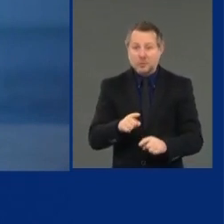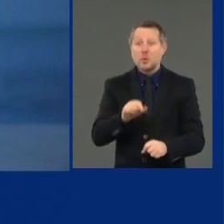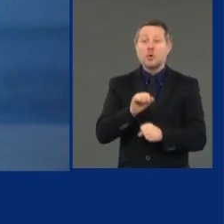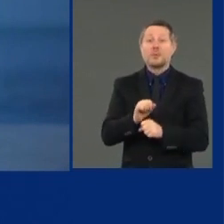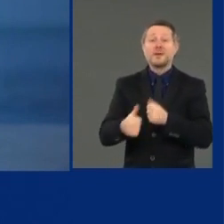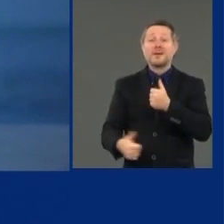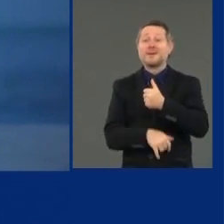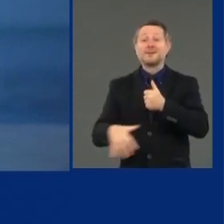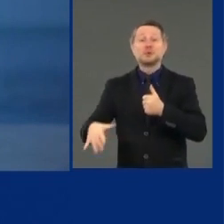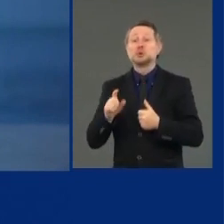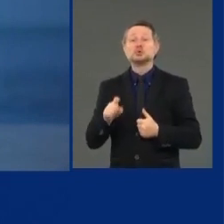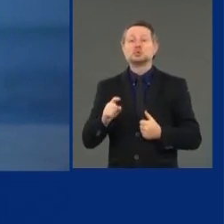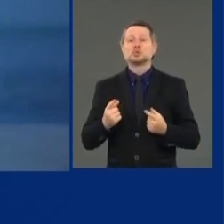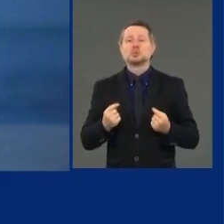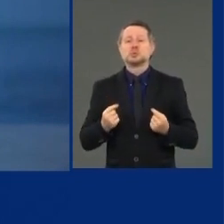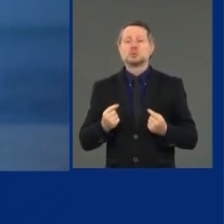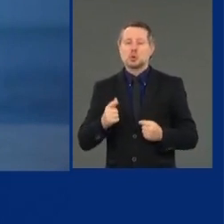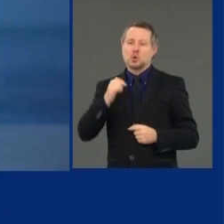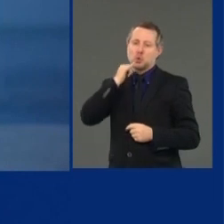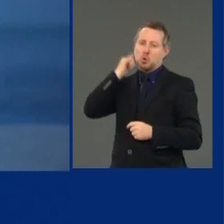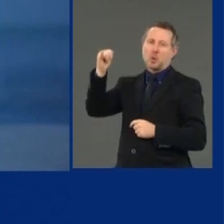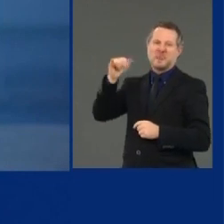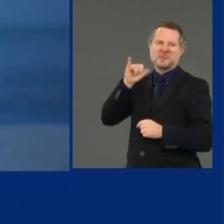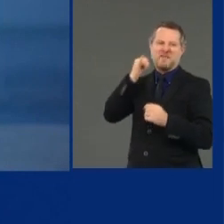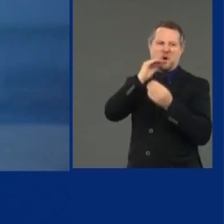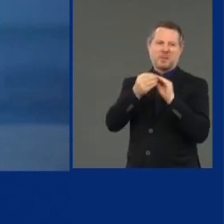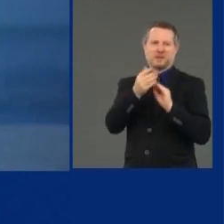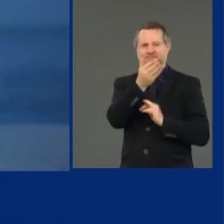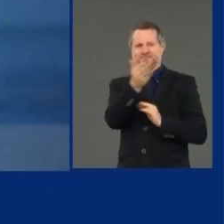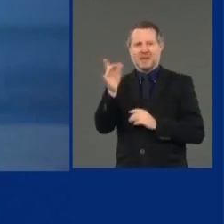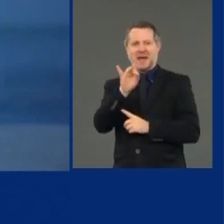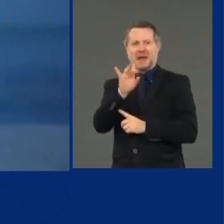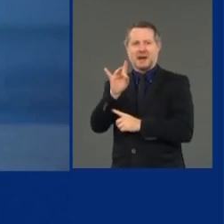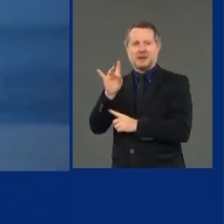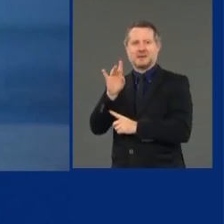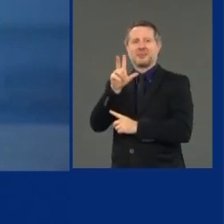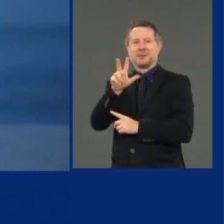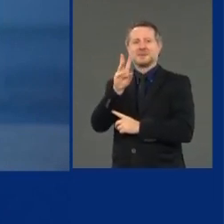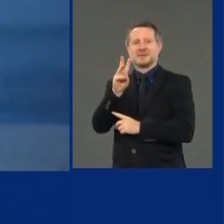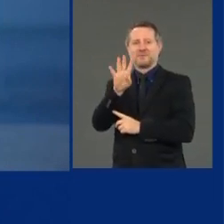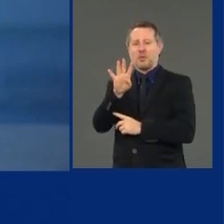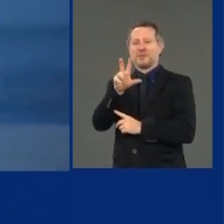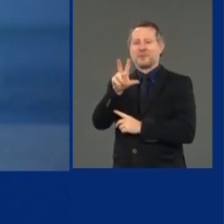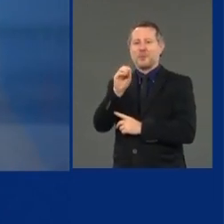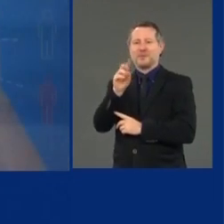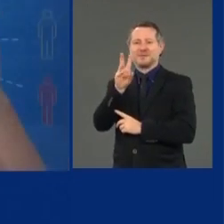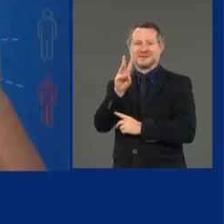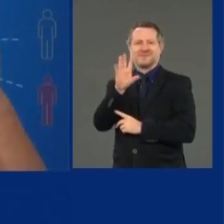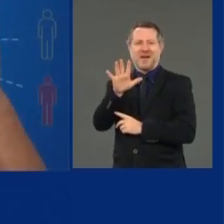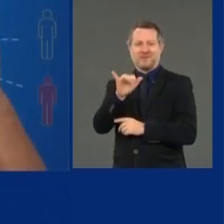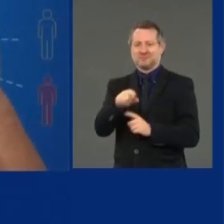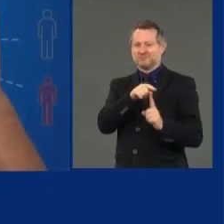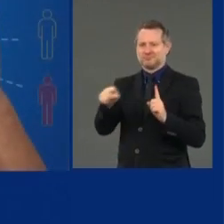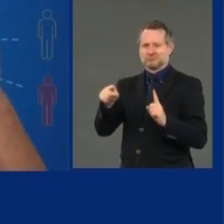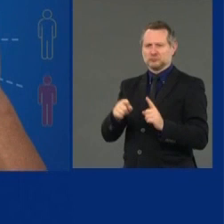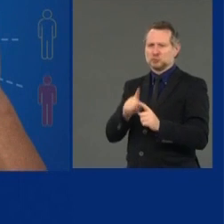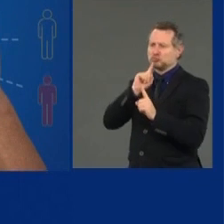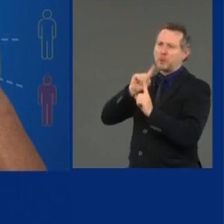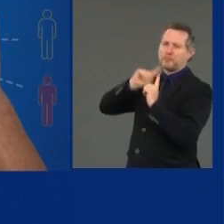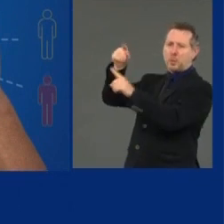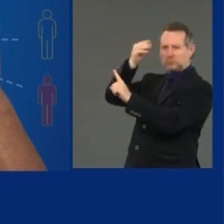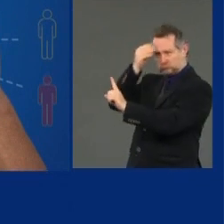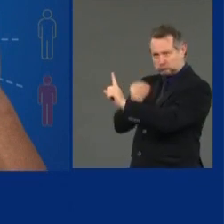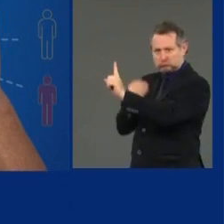IF THEY DO NOT GET ONE EMPLOYEES